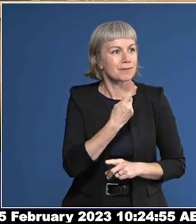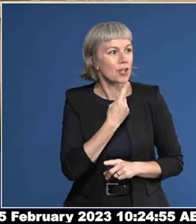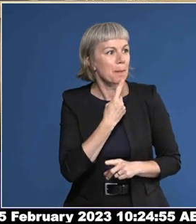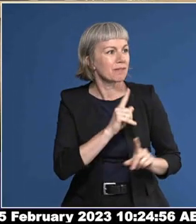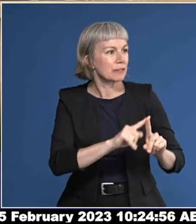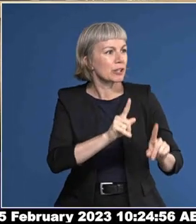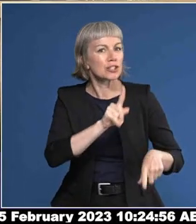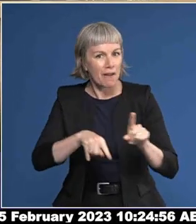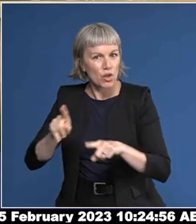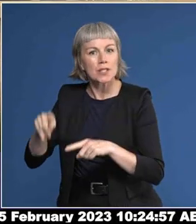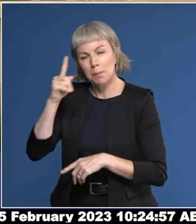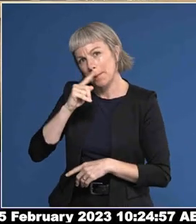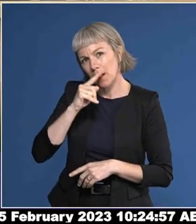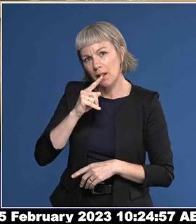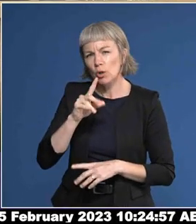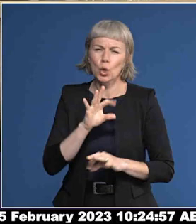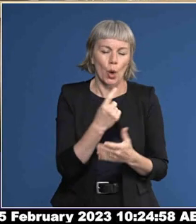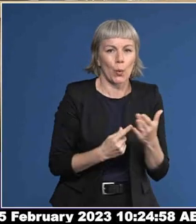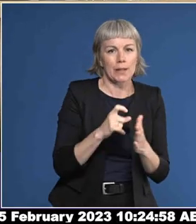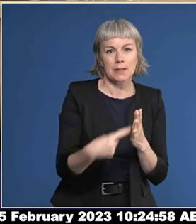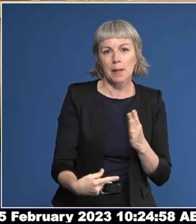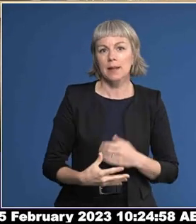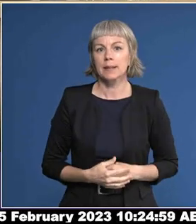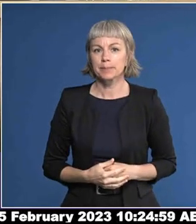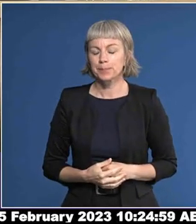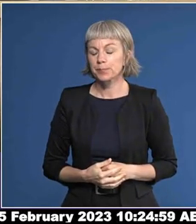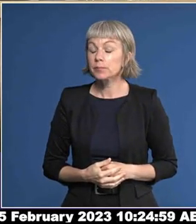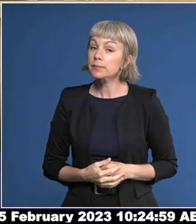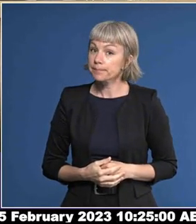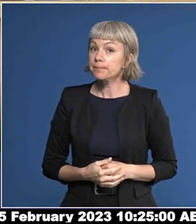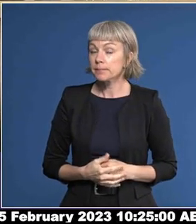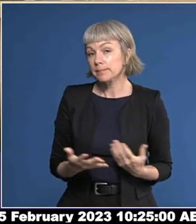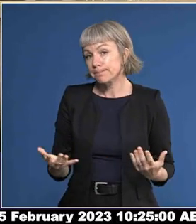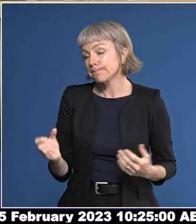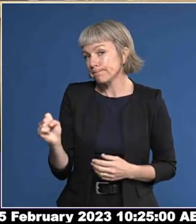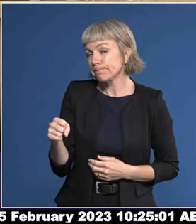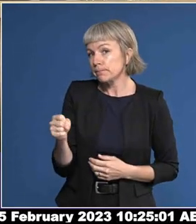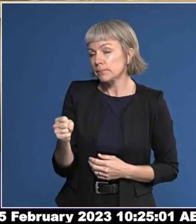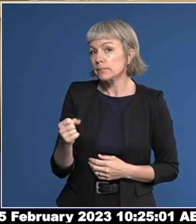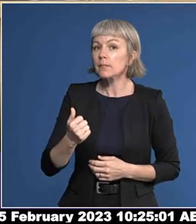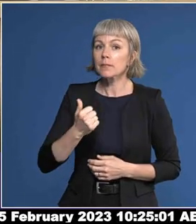process. MS EASTMAN: Ms Toohey? Yes. I mean, we've done it in our head office environment, because we have